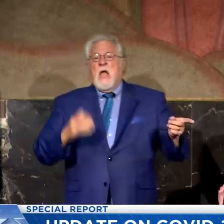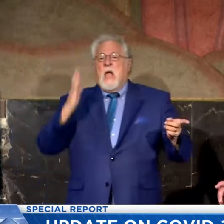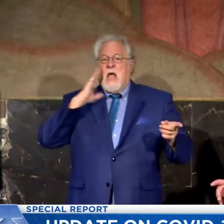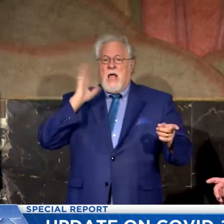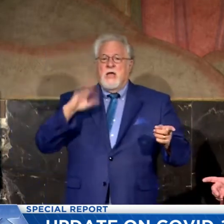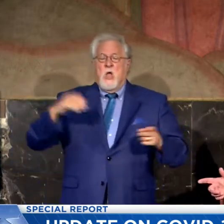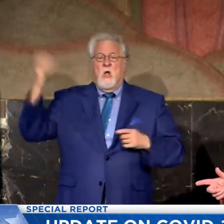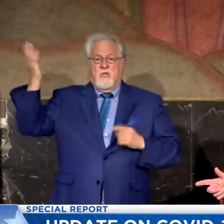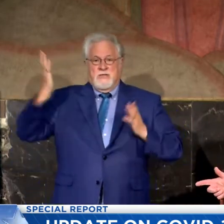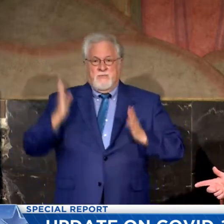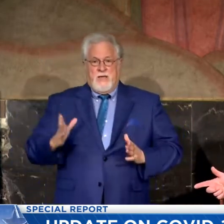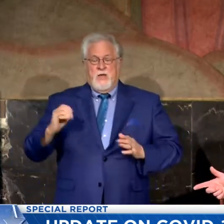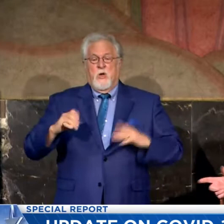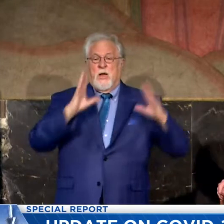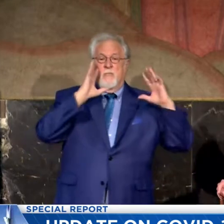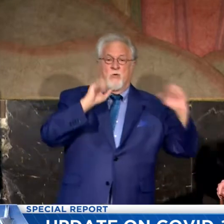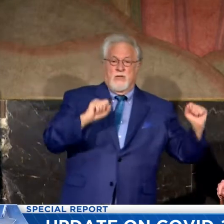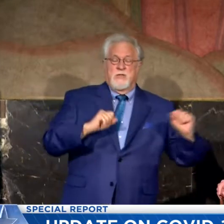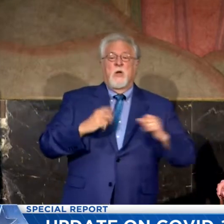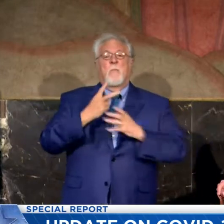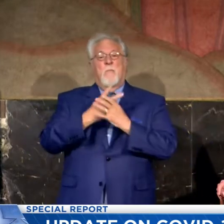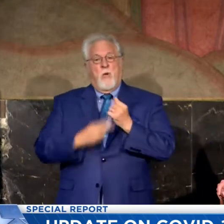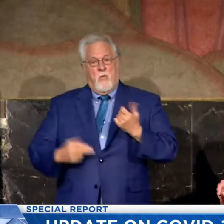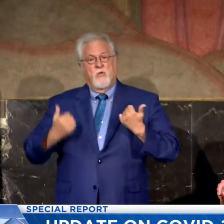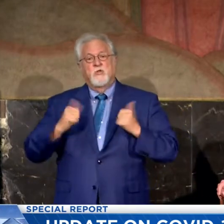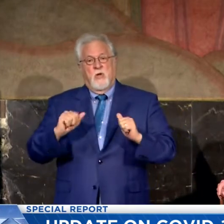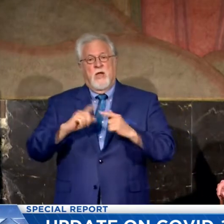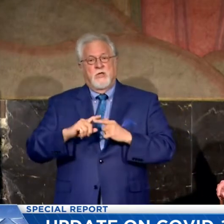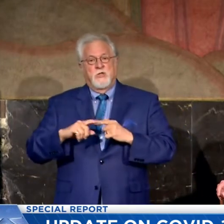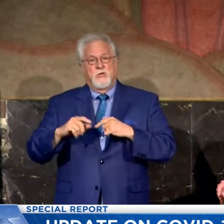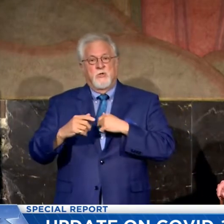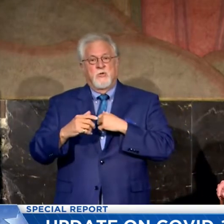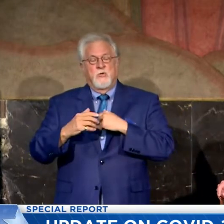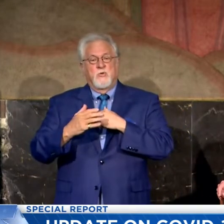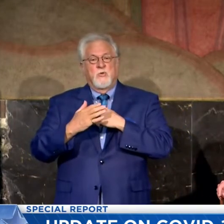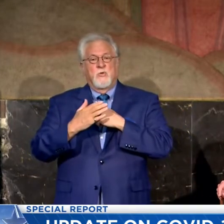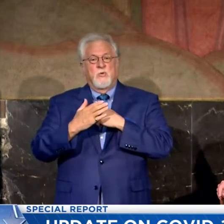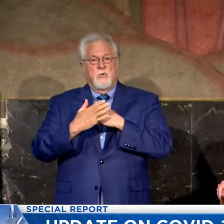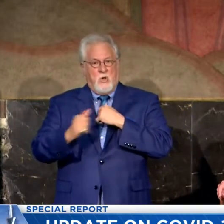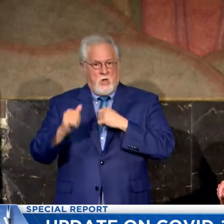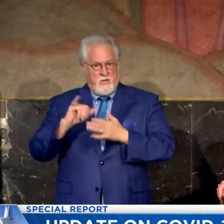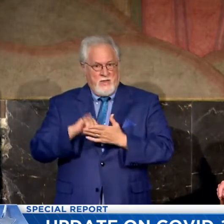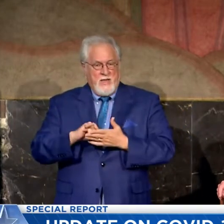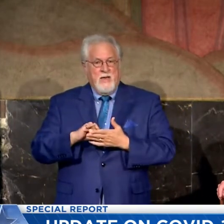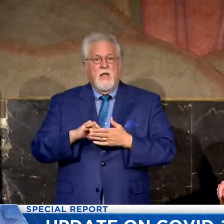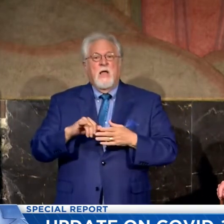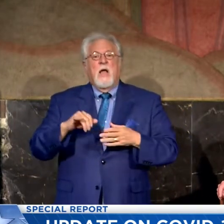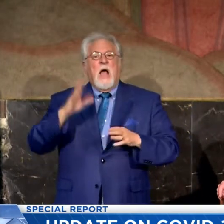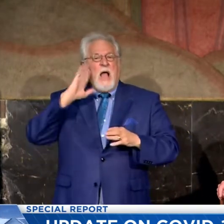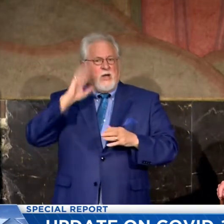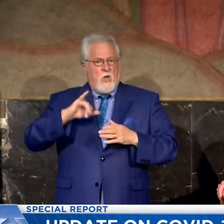[INDISCERNIBLE] YES, I KNOW THE SPEAKER AND